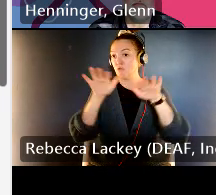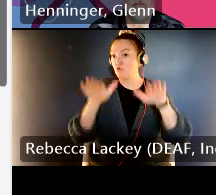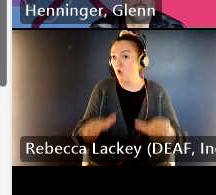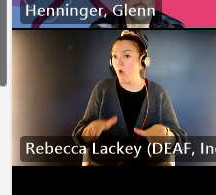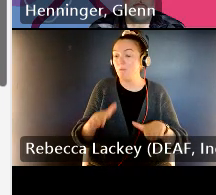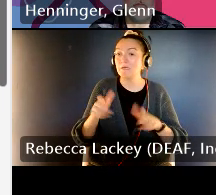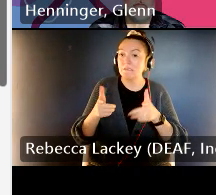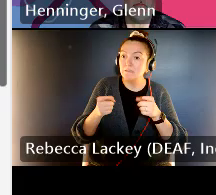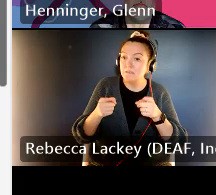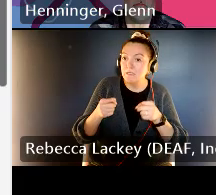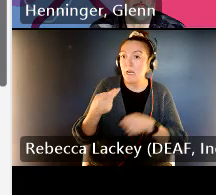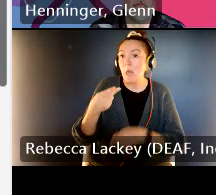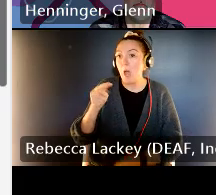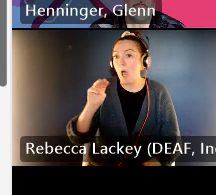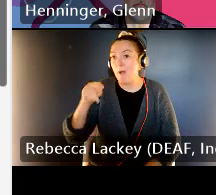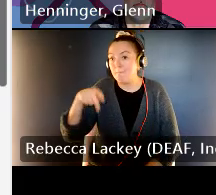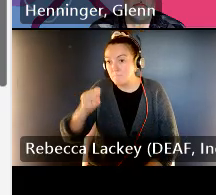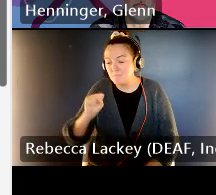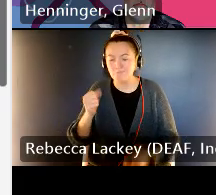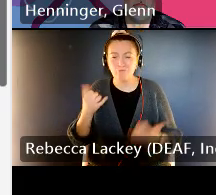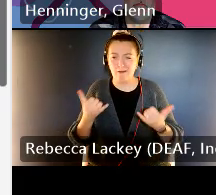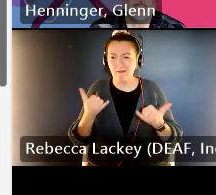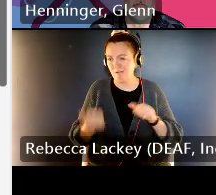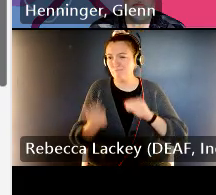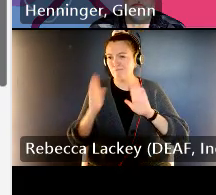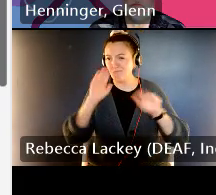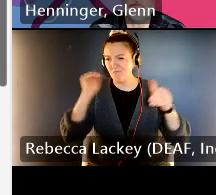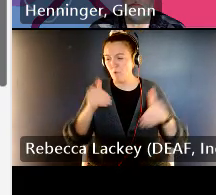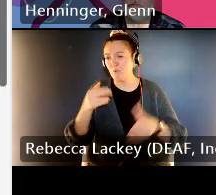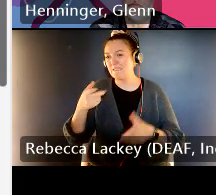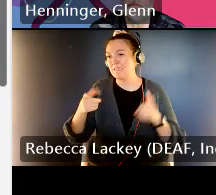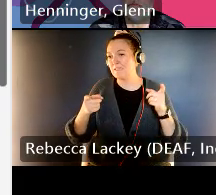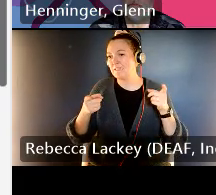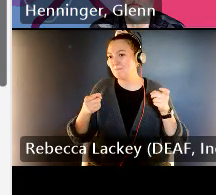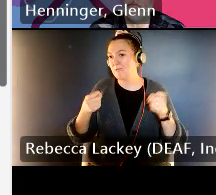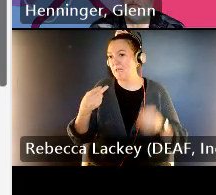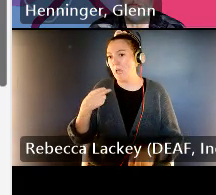It's the only thing we're really doing at this point is the speed hump idea.